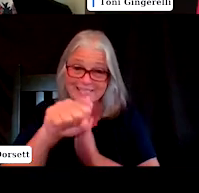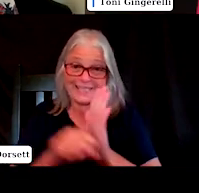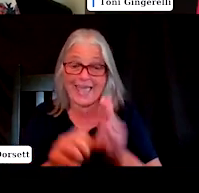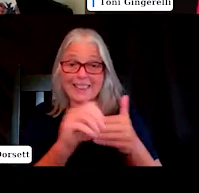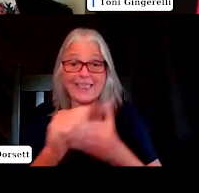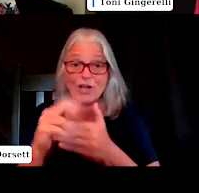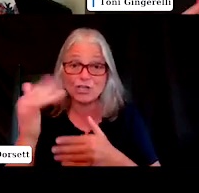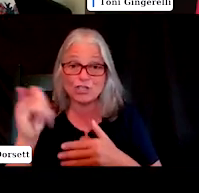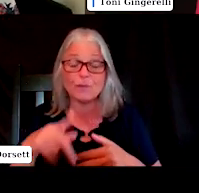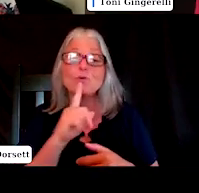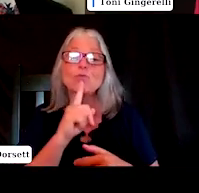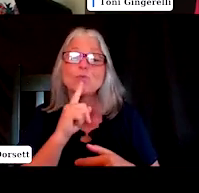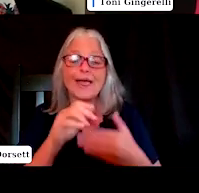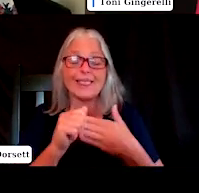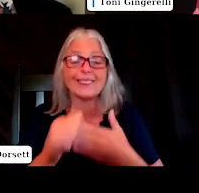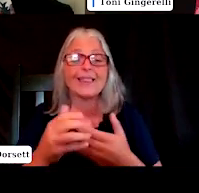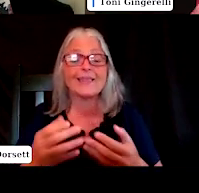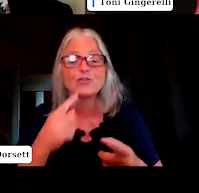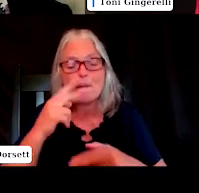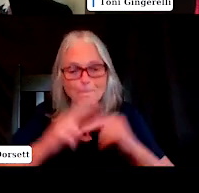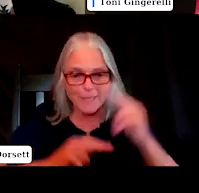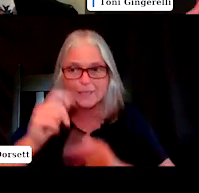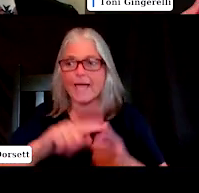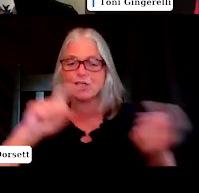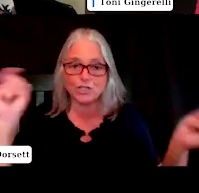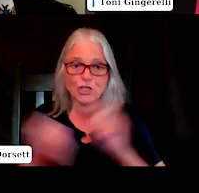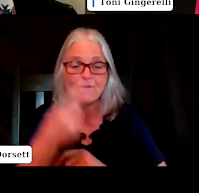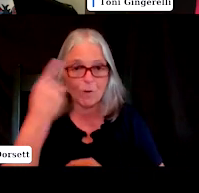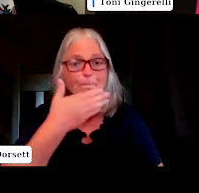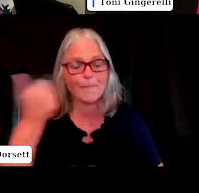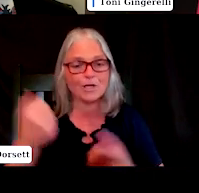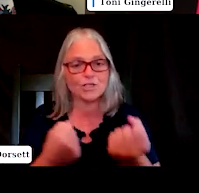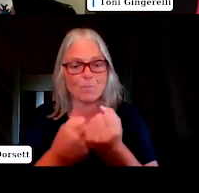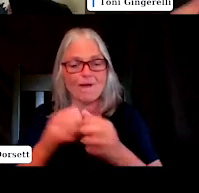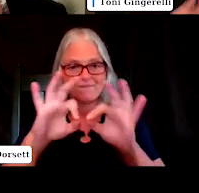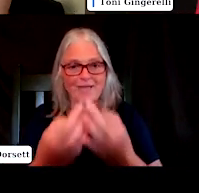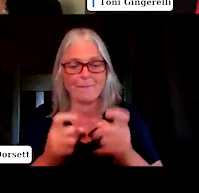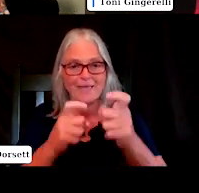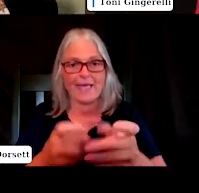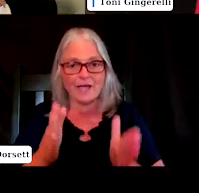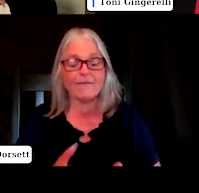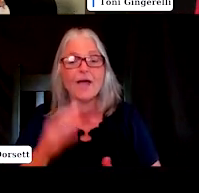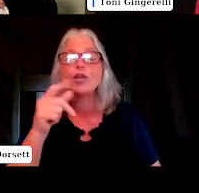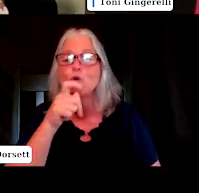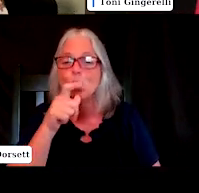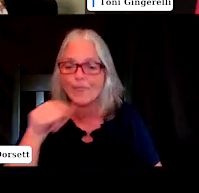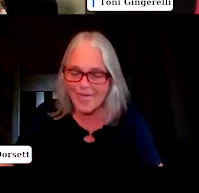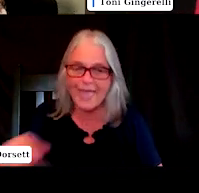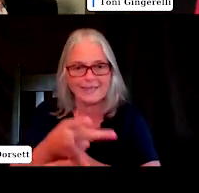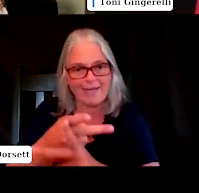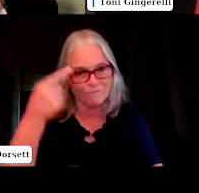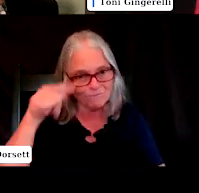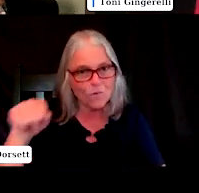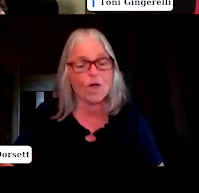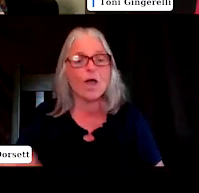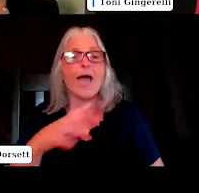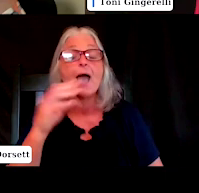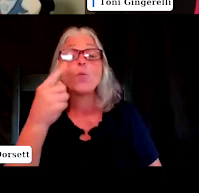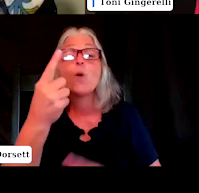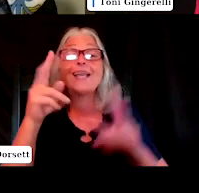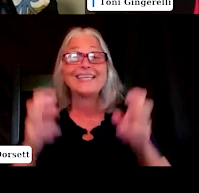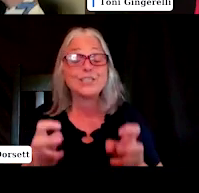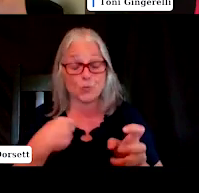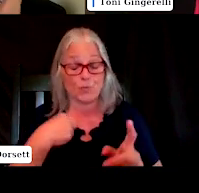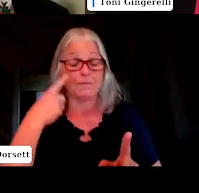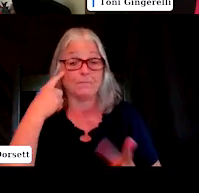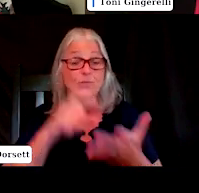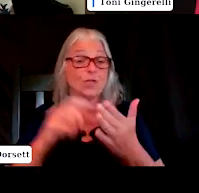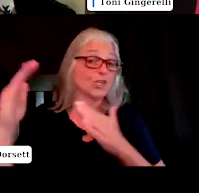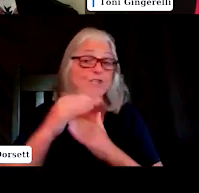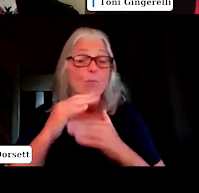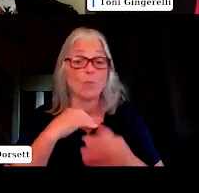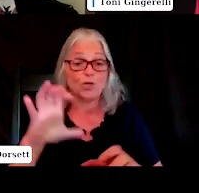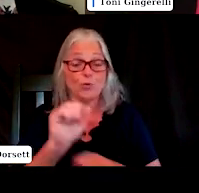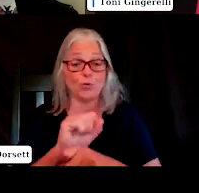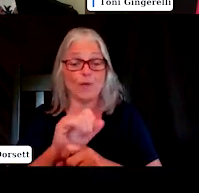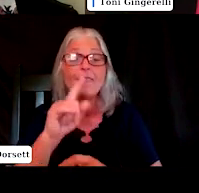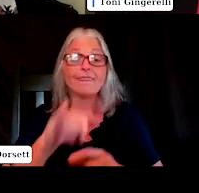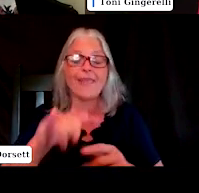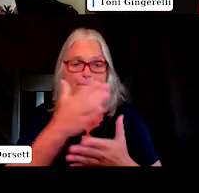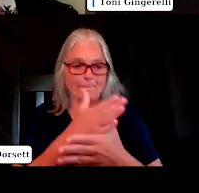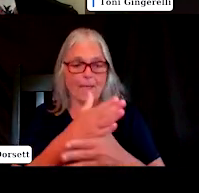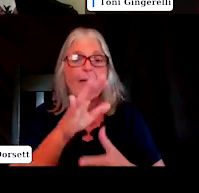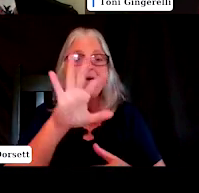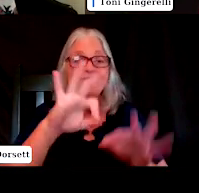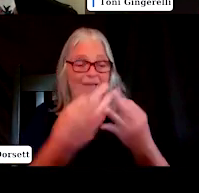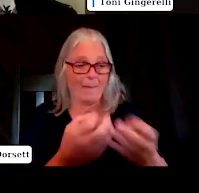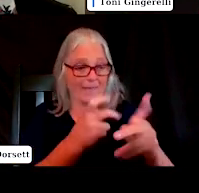Is, leads to building a movement to change systems for the better, to support family caregivers and those that they care for. And one of the issues that has really risen to the top. And the work that we're doing is that intersection between family caregivers and direct care workers.